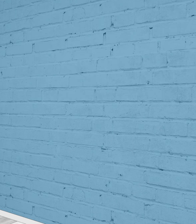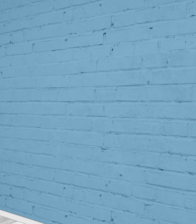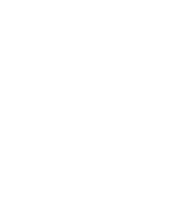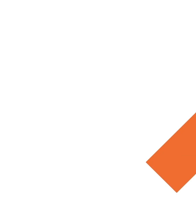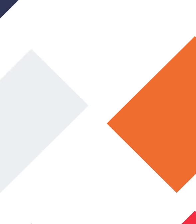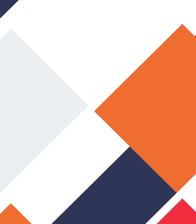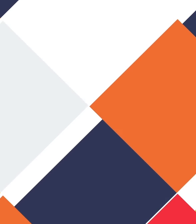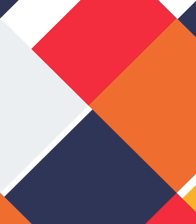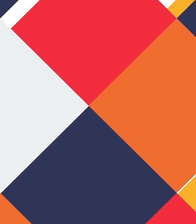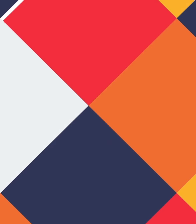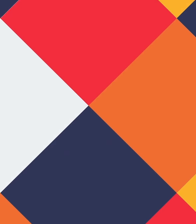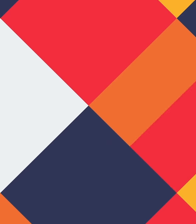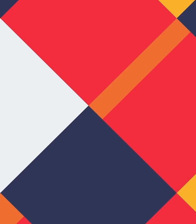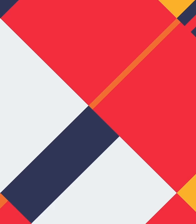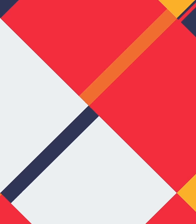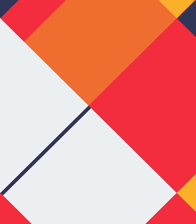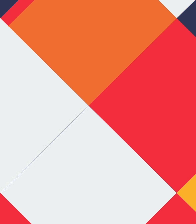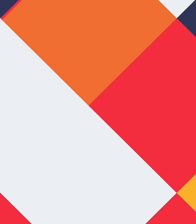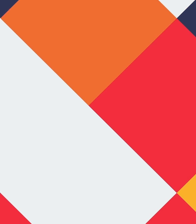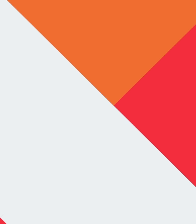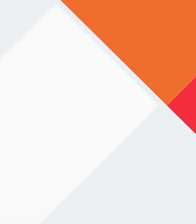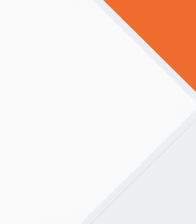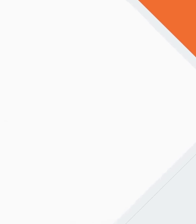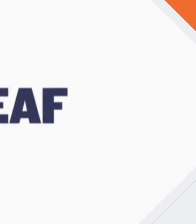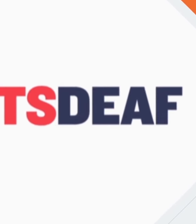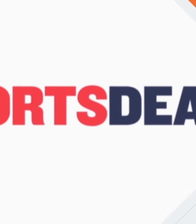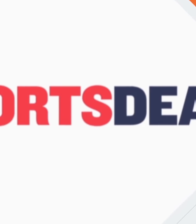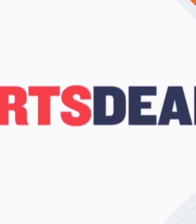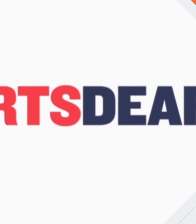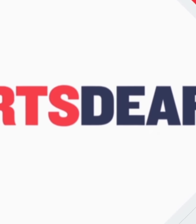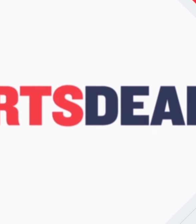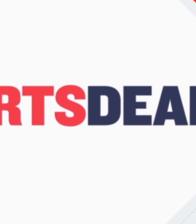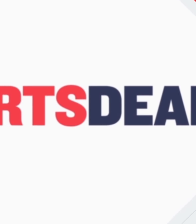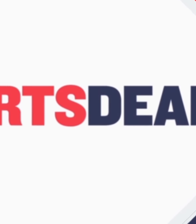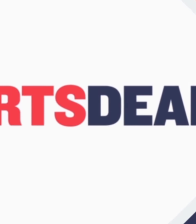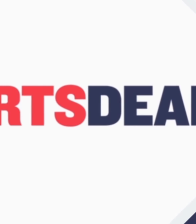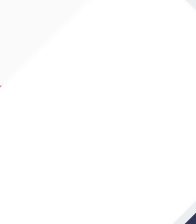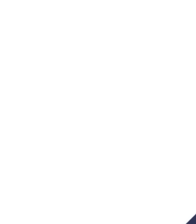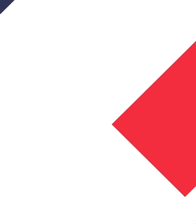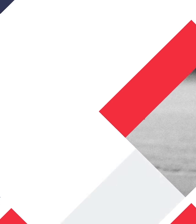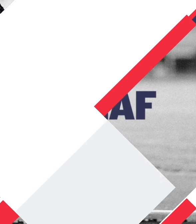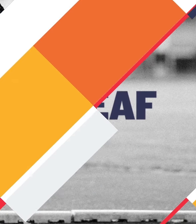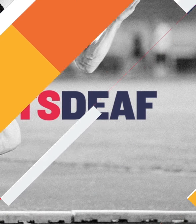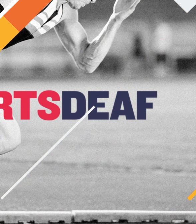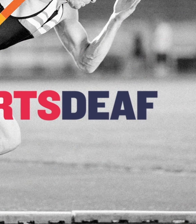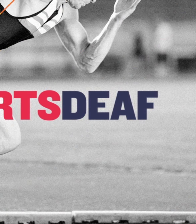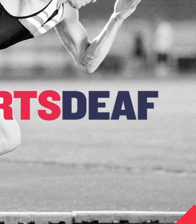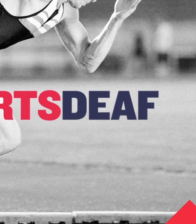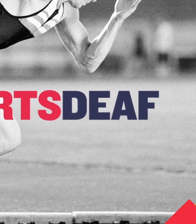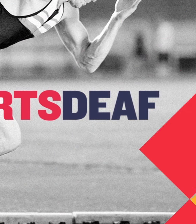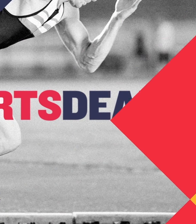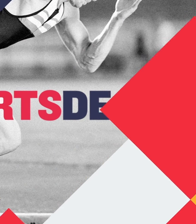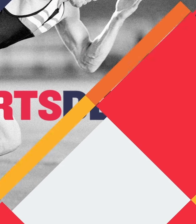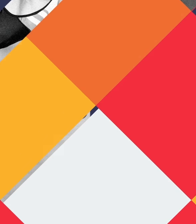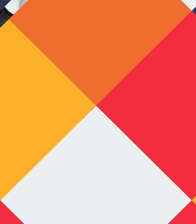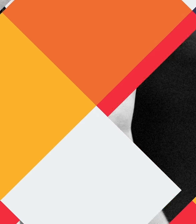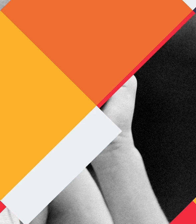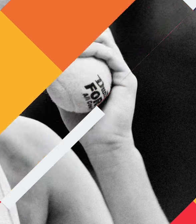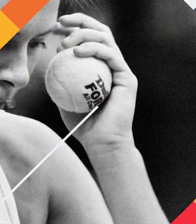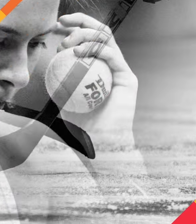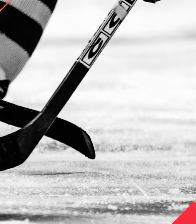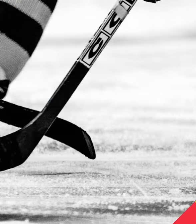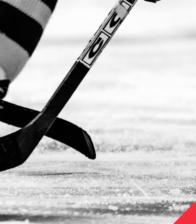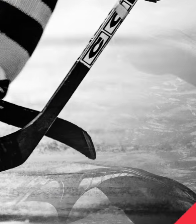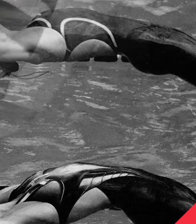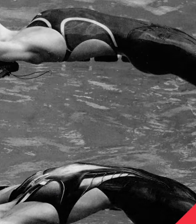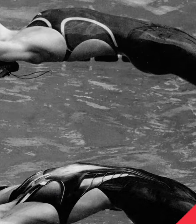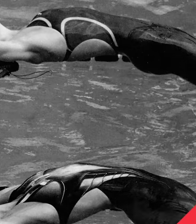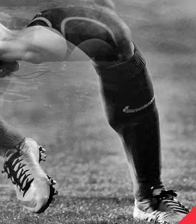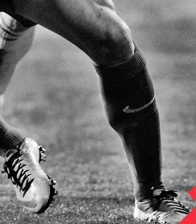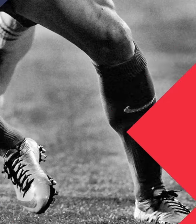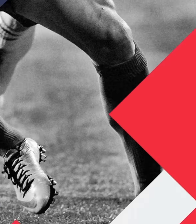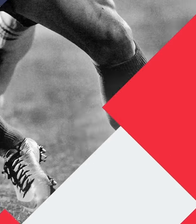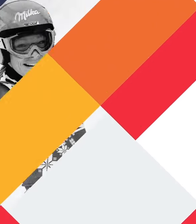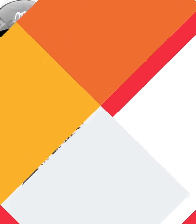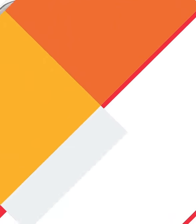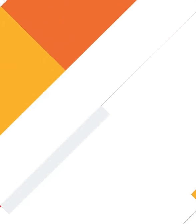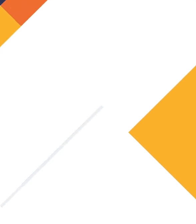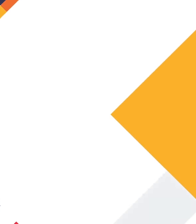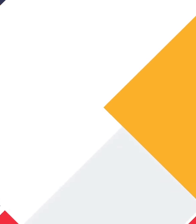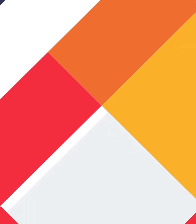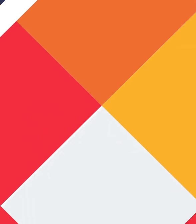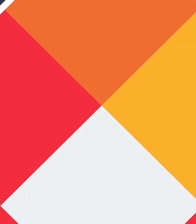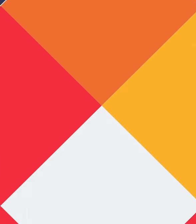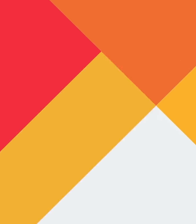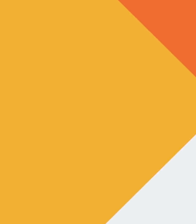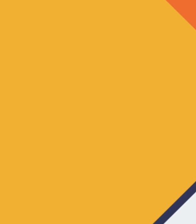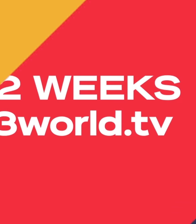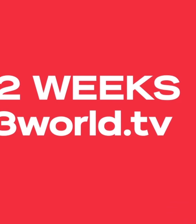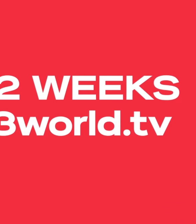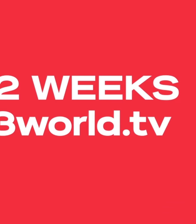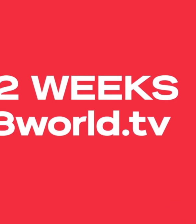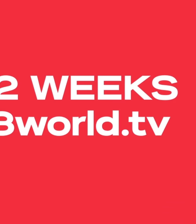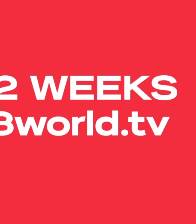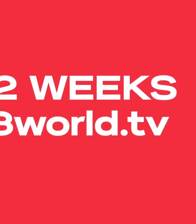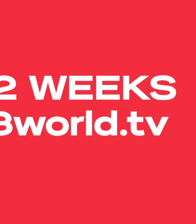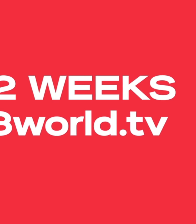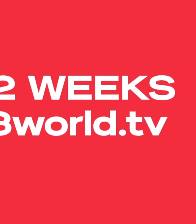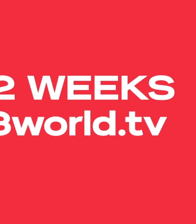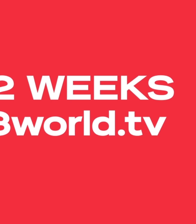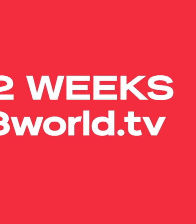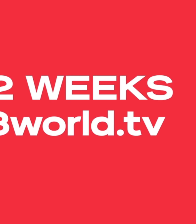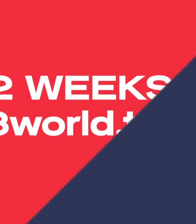offered other alternatives at the park.